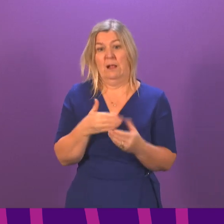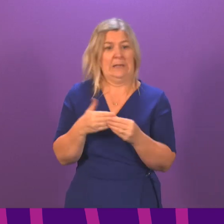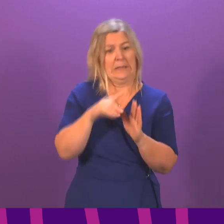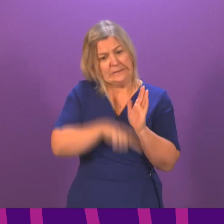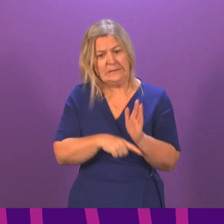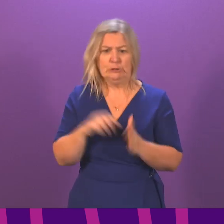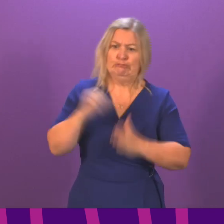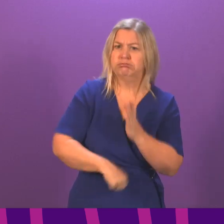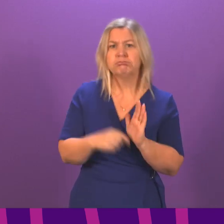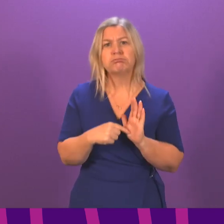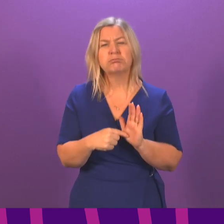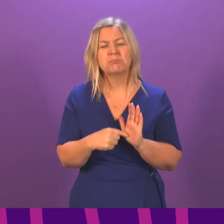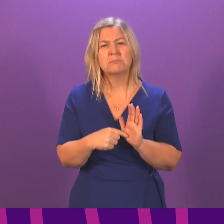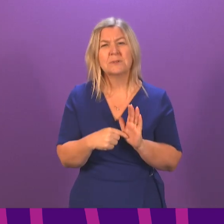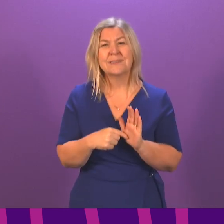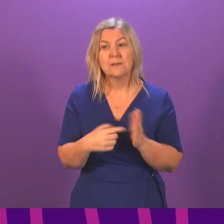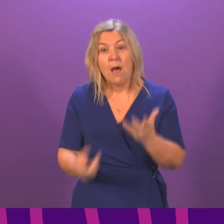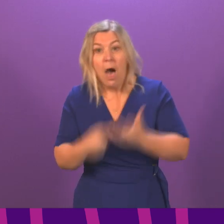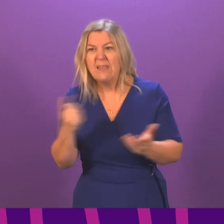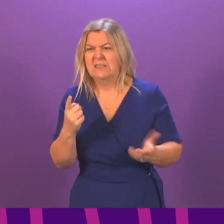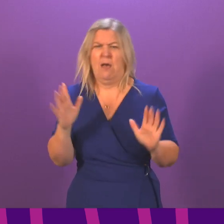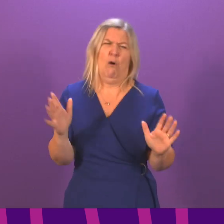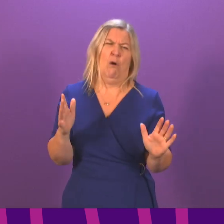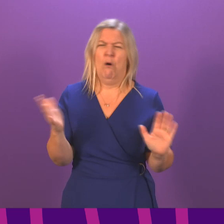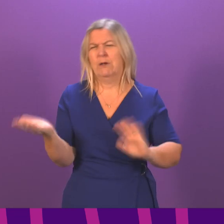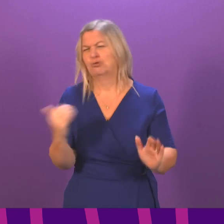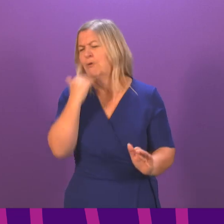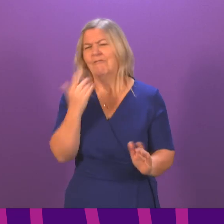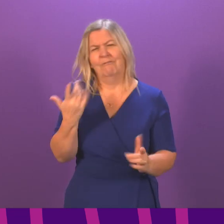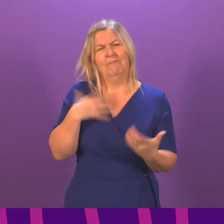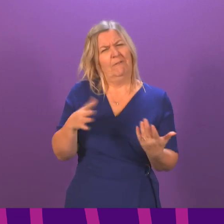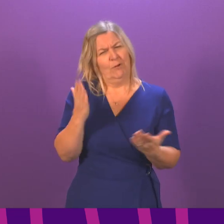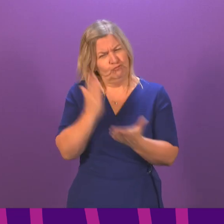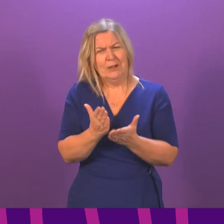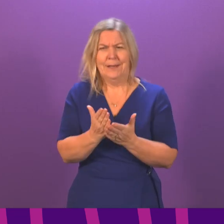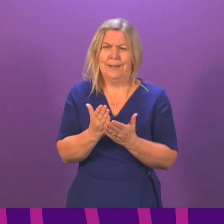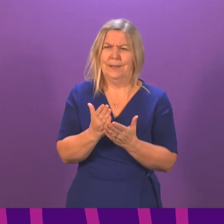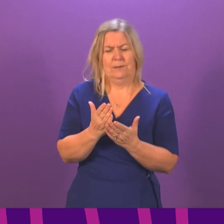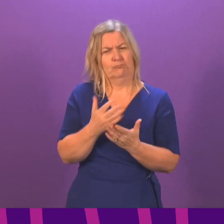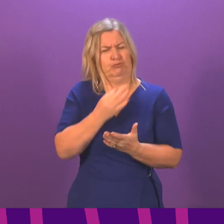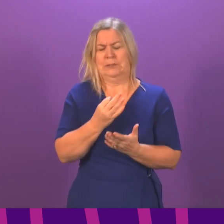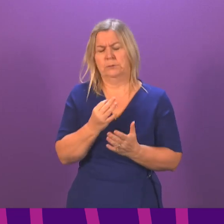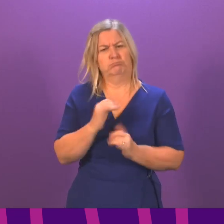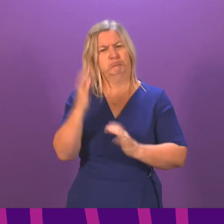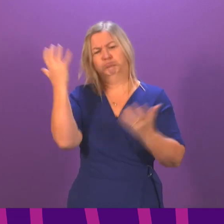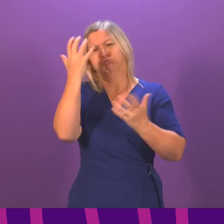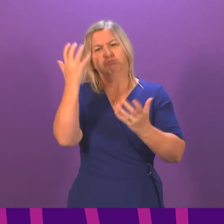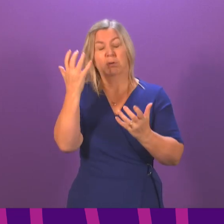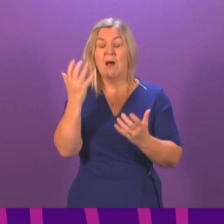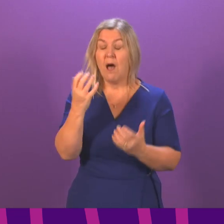and others that any relaxation is reckless. I understand both points of view. We are trying